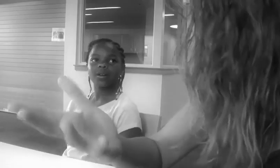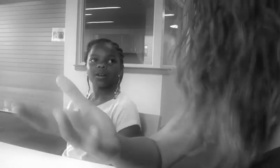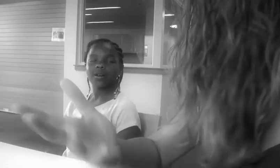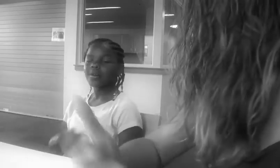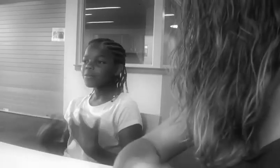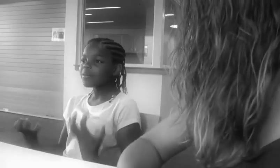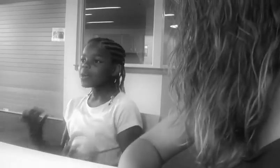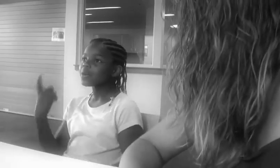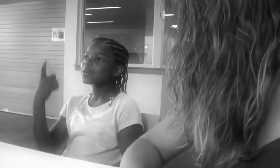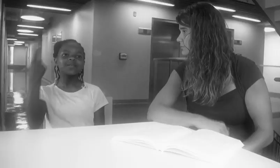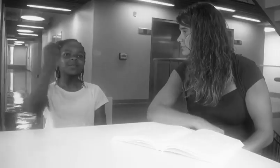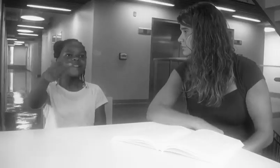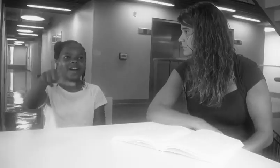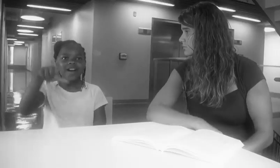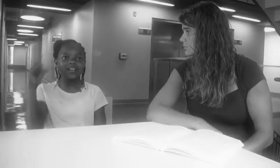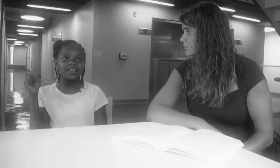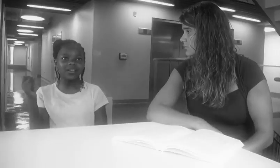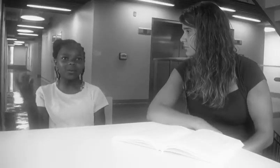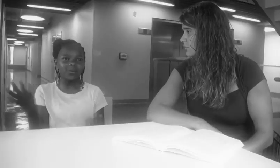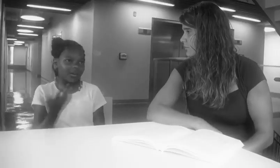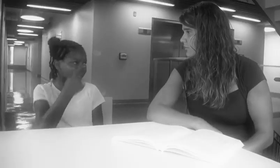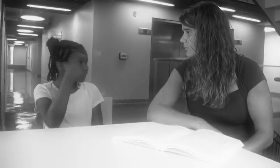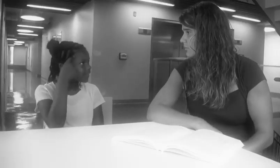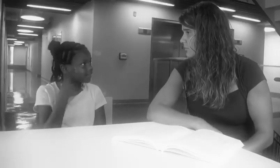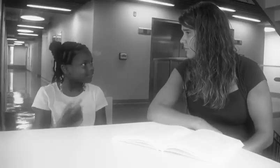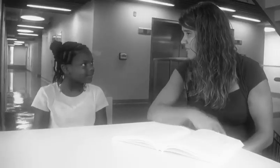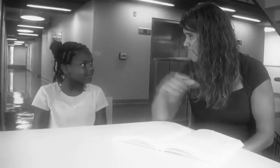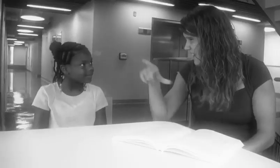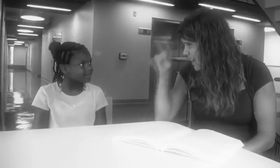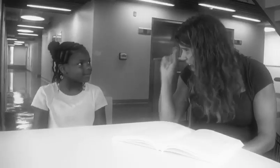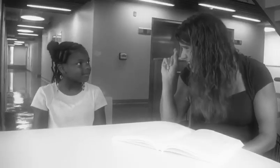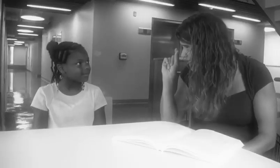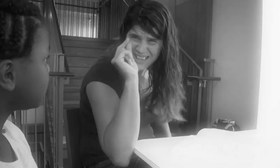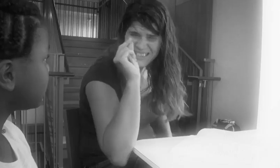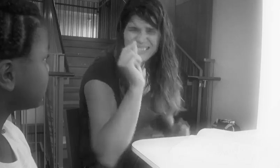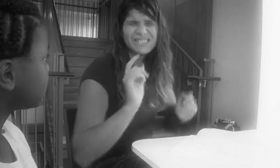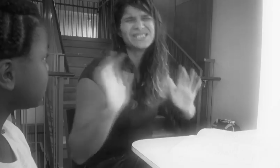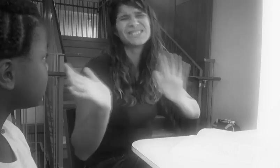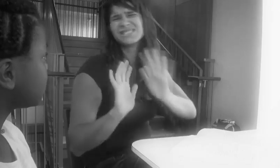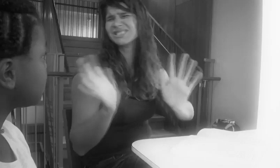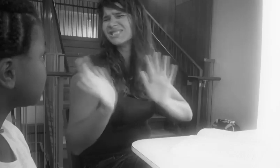Little girl: “I want to go to Gallaudet someday, what do you think?” Staff person: “You don’t don’t want to do that!